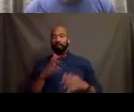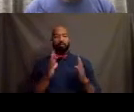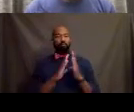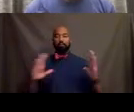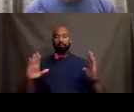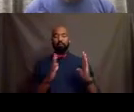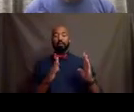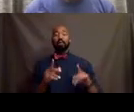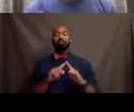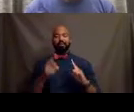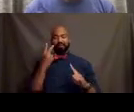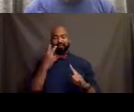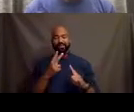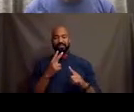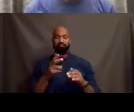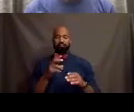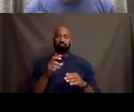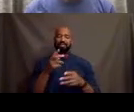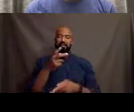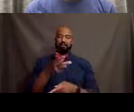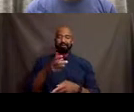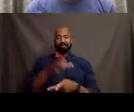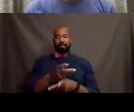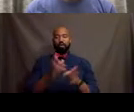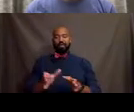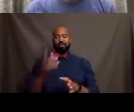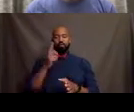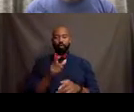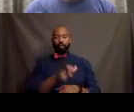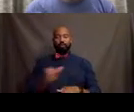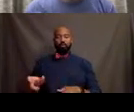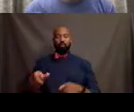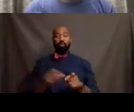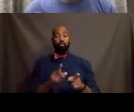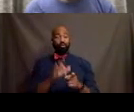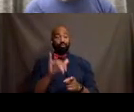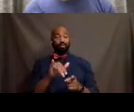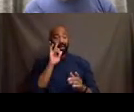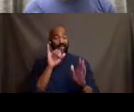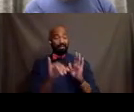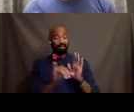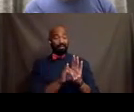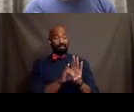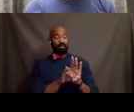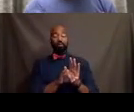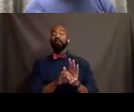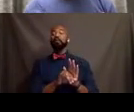and how does that identity link in with the expression? So we can do that,